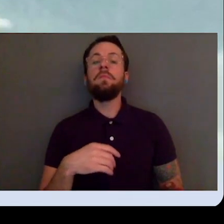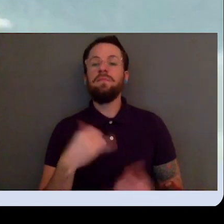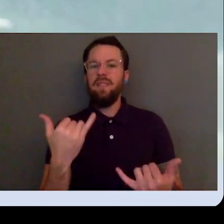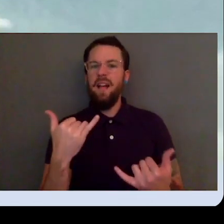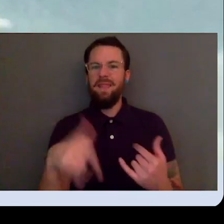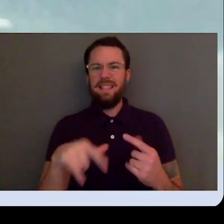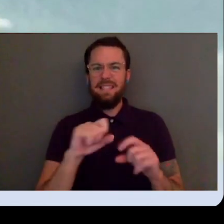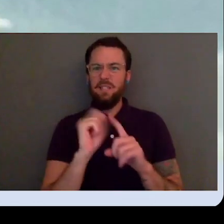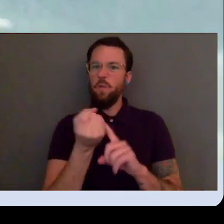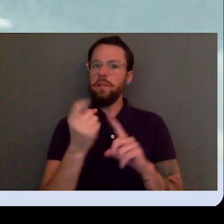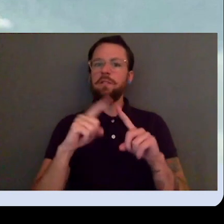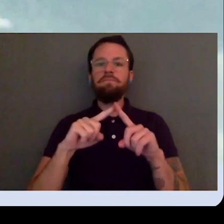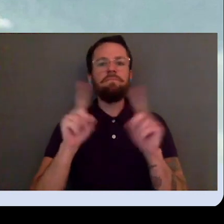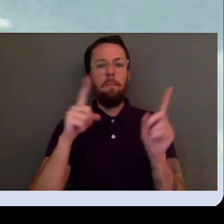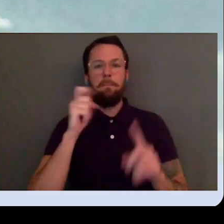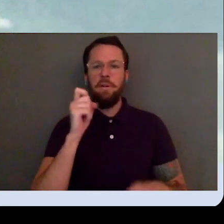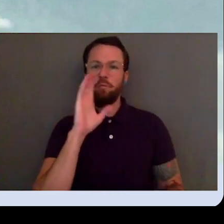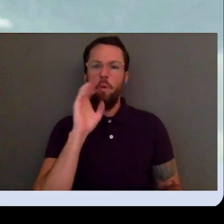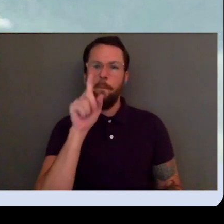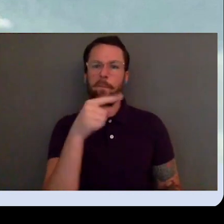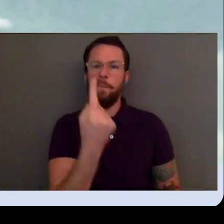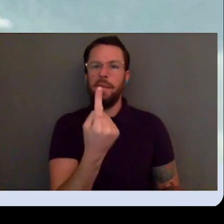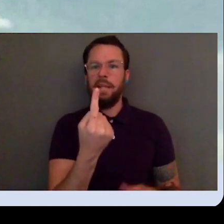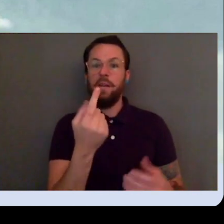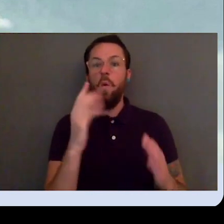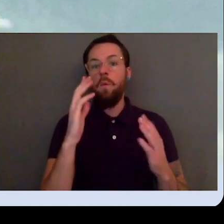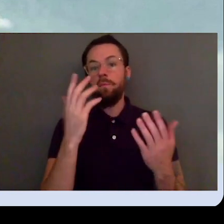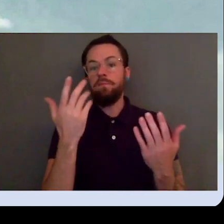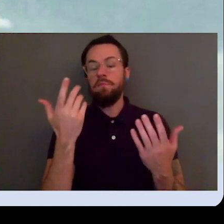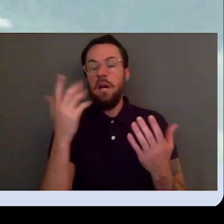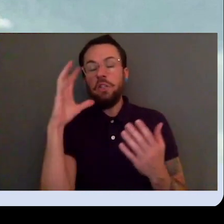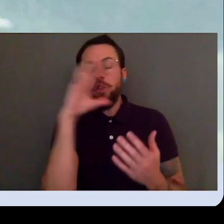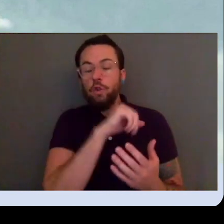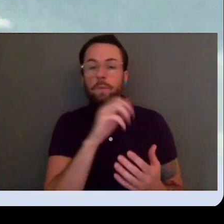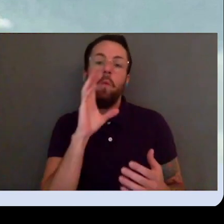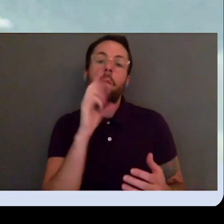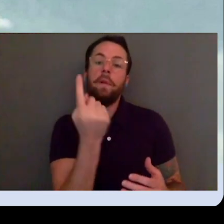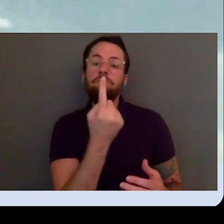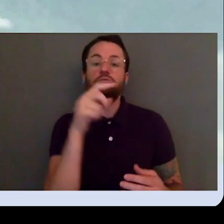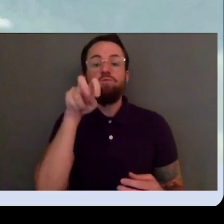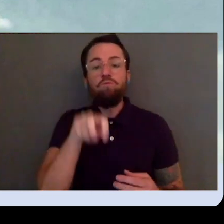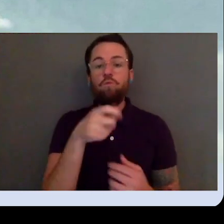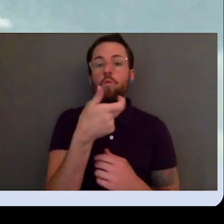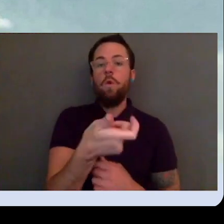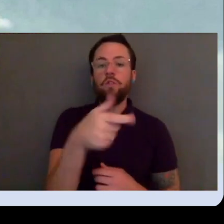Before I begin my presentation, I do want to recognize that this situation may be unique